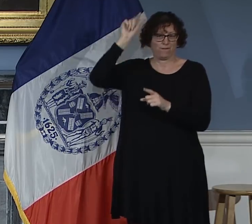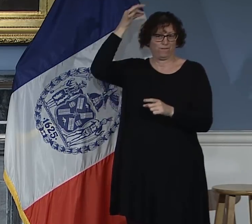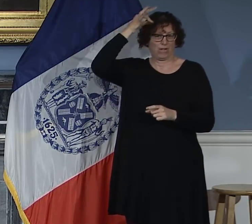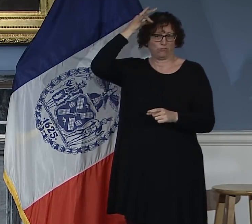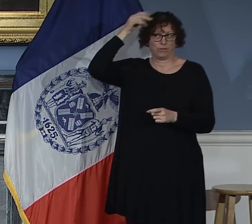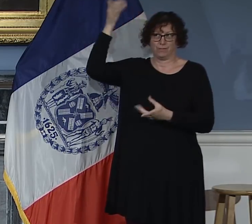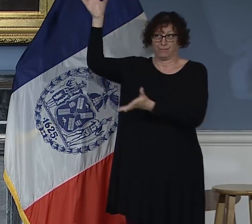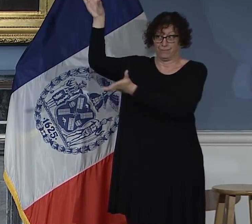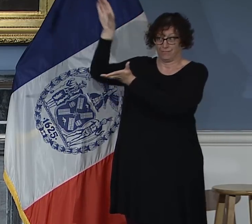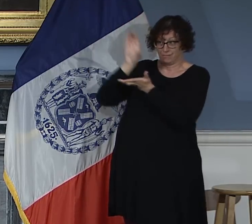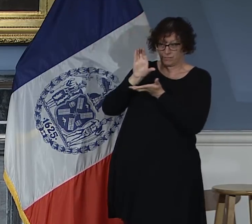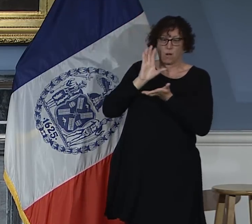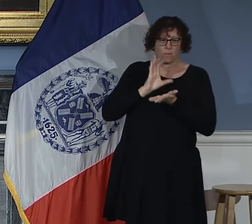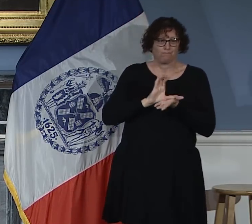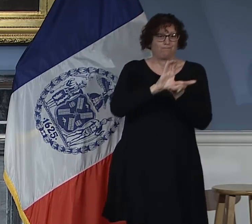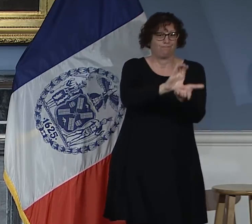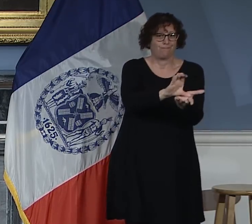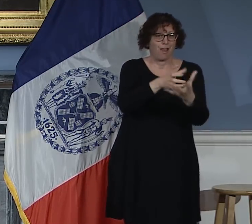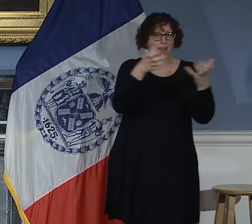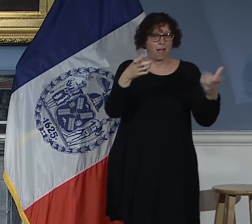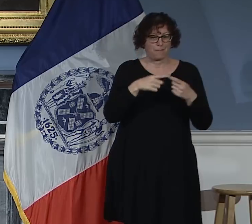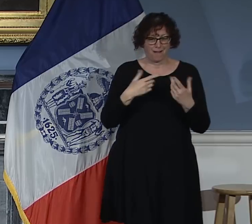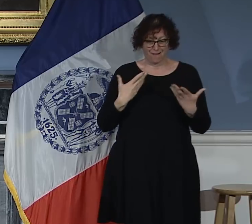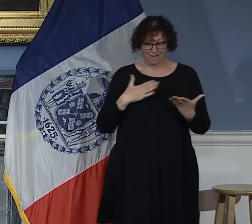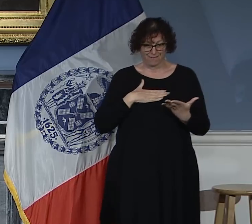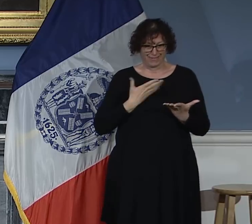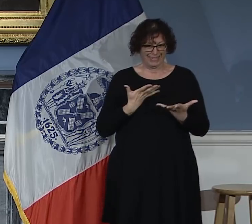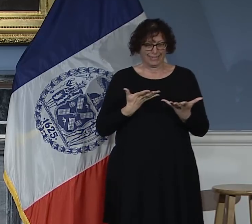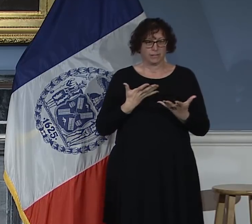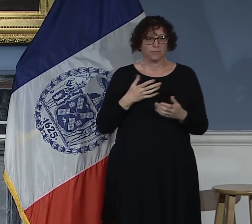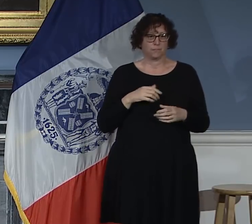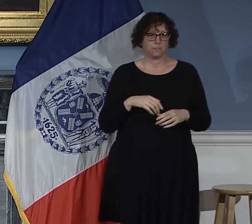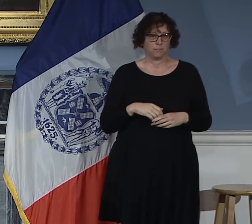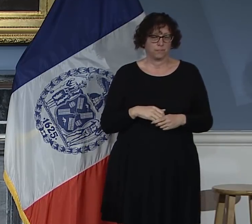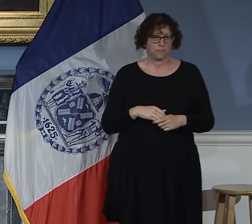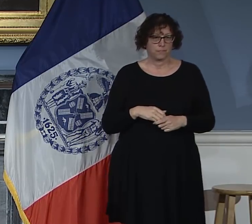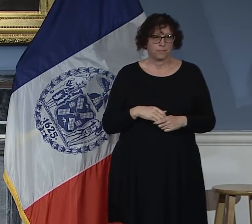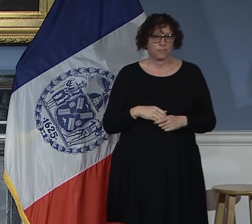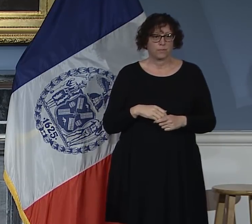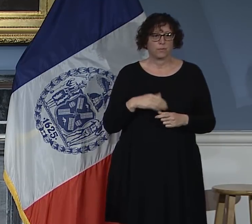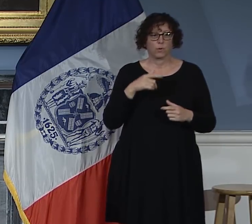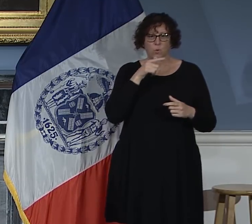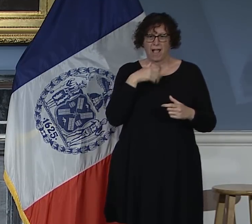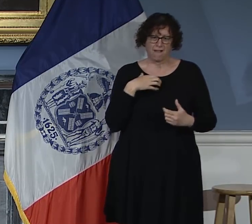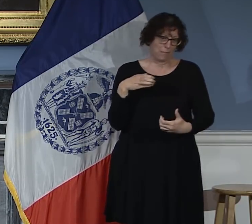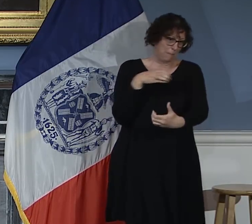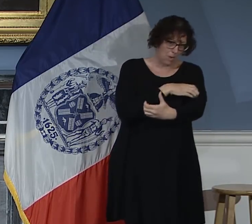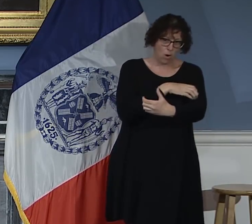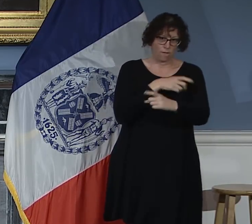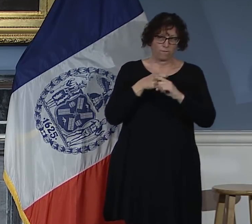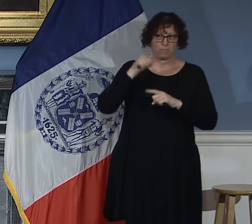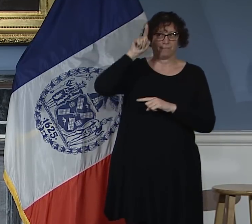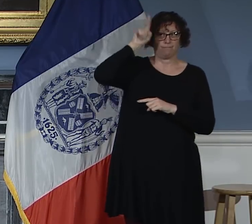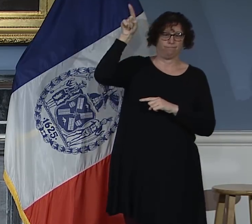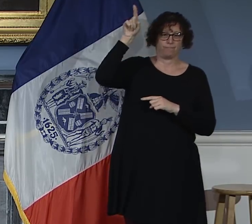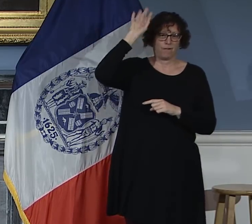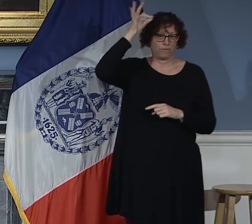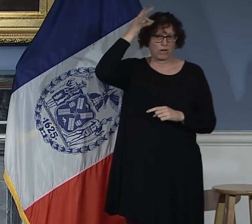COME FROM THE FEDERAL VGOERMNEN.T THAT'S EXACTLY WHAT SENATOR SCHUMER IS TALKING ABOUT. HE IS ONE OF E TH OPEPLLEE ADING ETH WAY. FEDERAL GOVERNMENT IS A